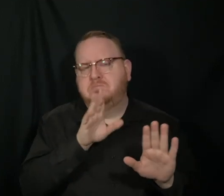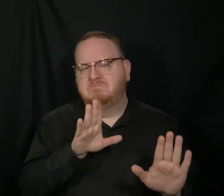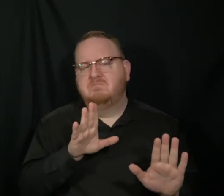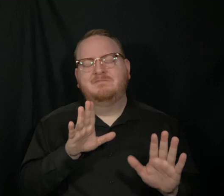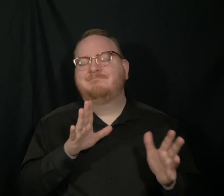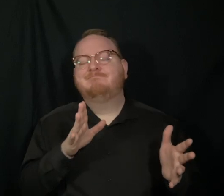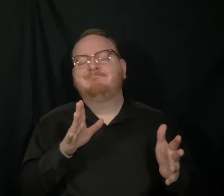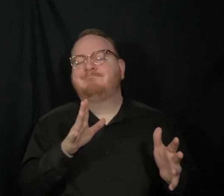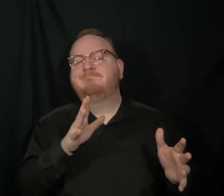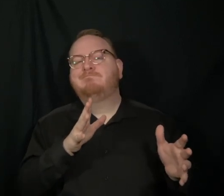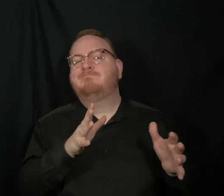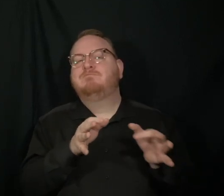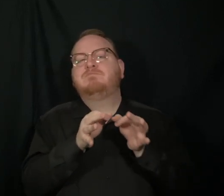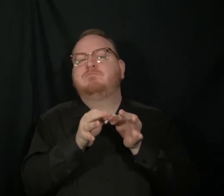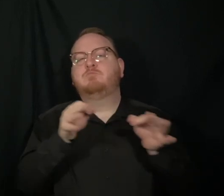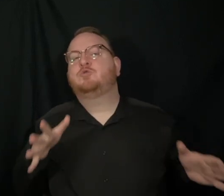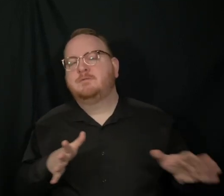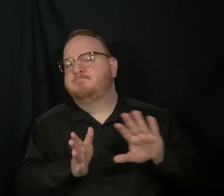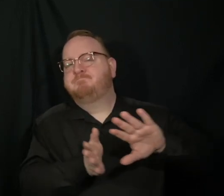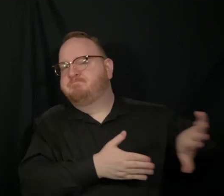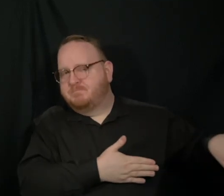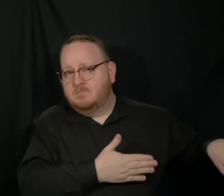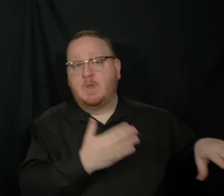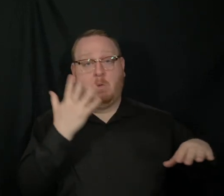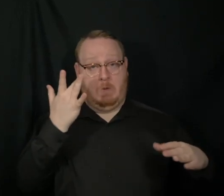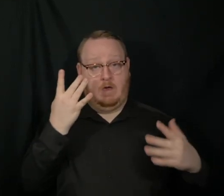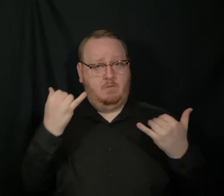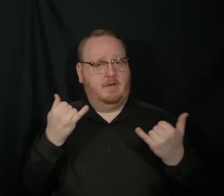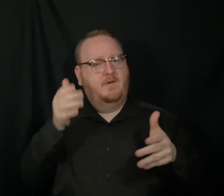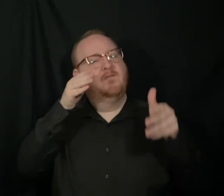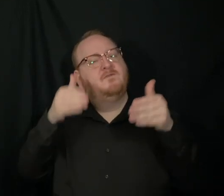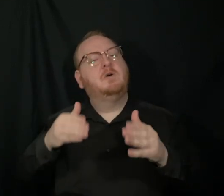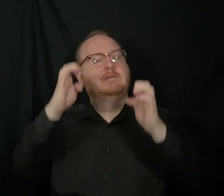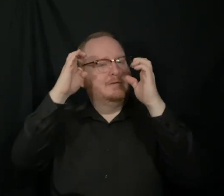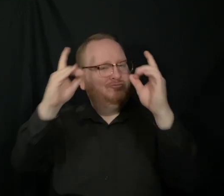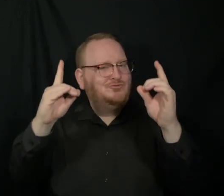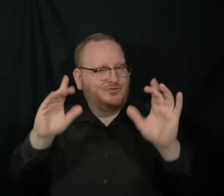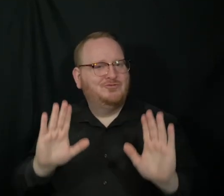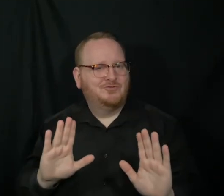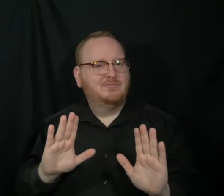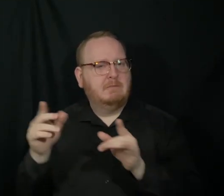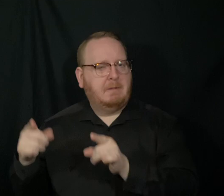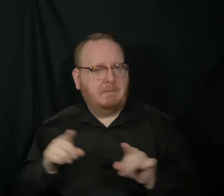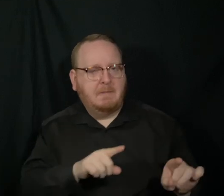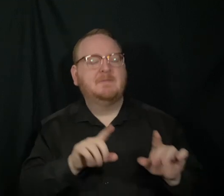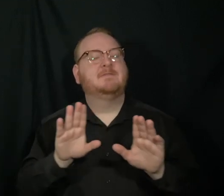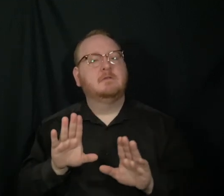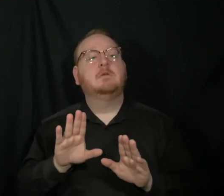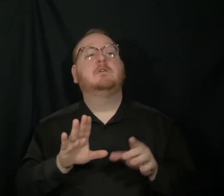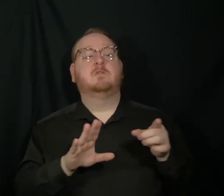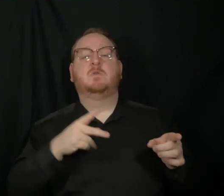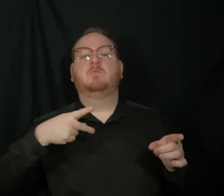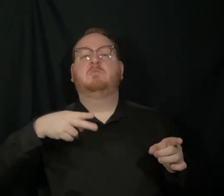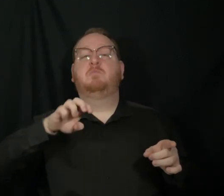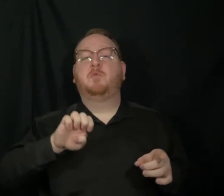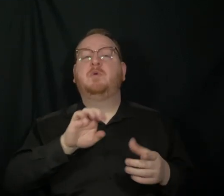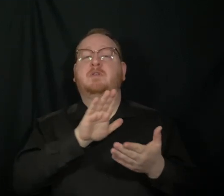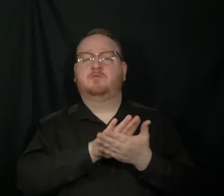because we're just focusing on our educational outcomes here. But she was attending a preschool her birthday is in